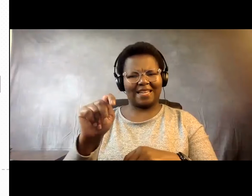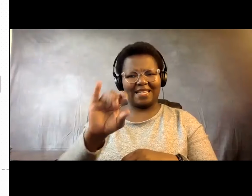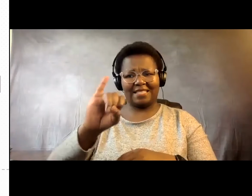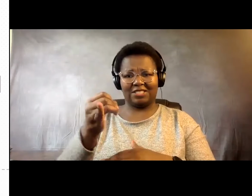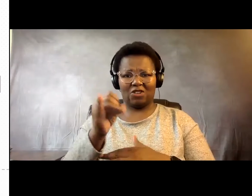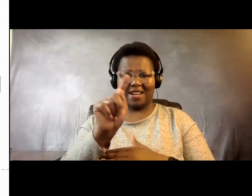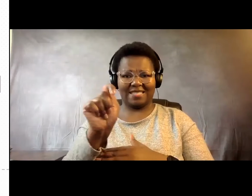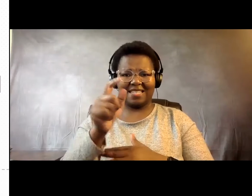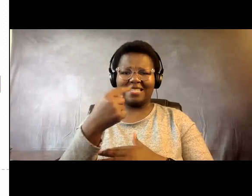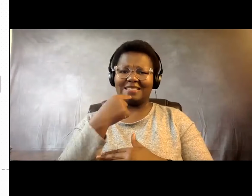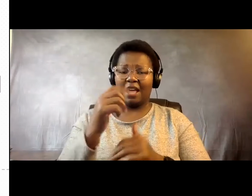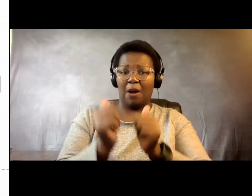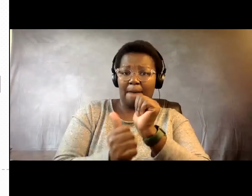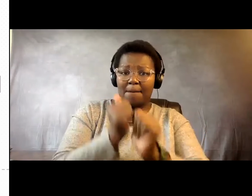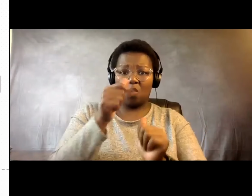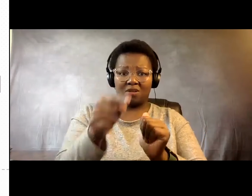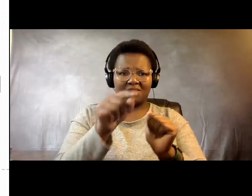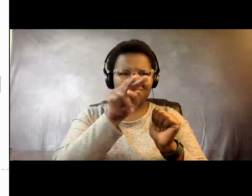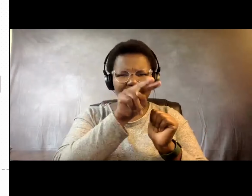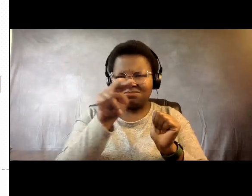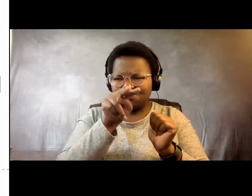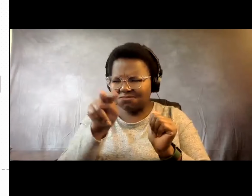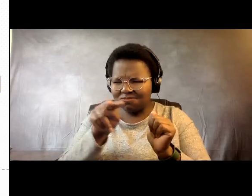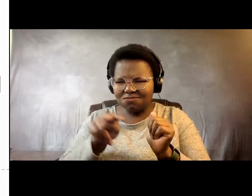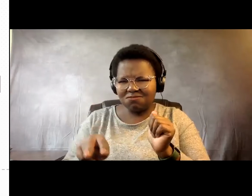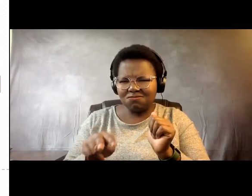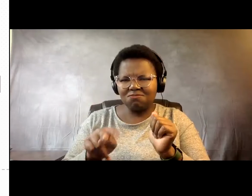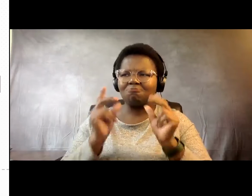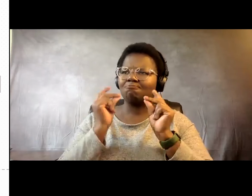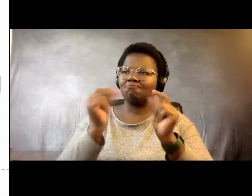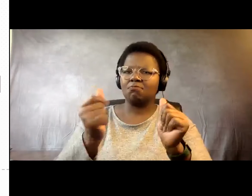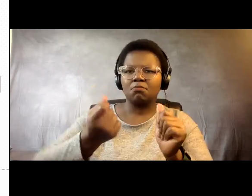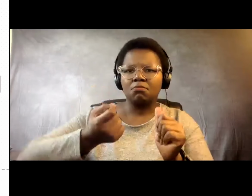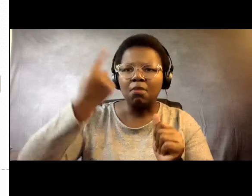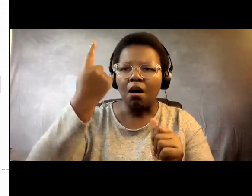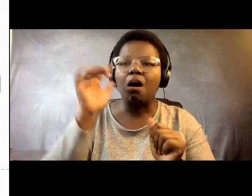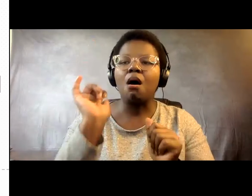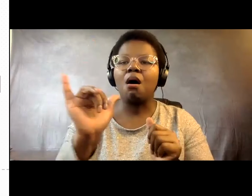documentation helps them get a pretty quick global understanding of what's going on.